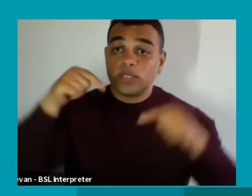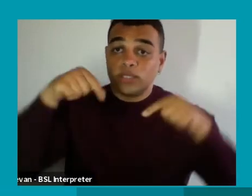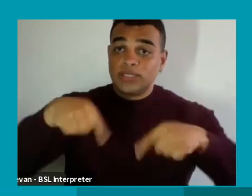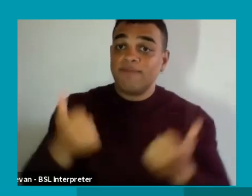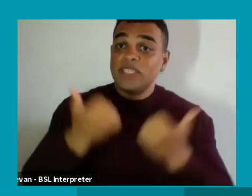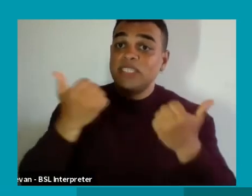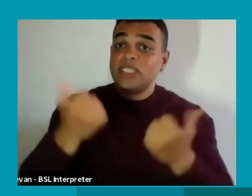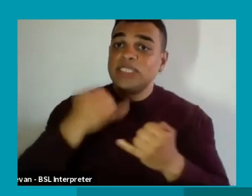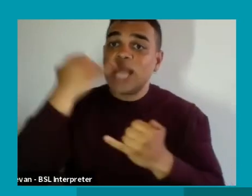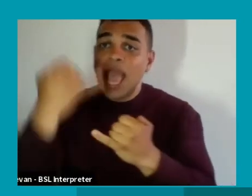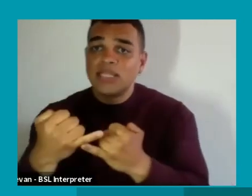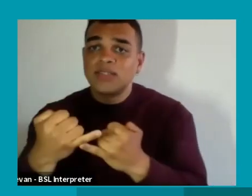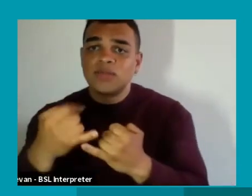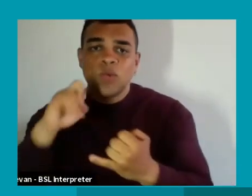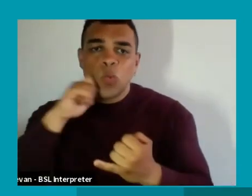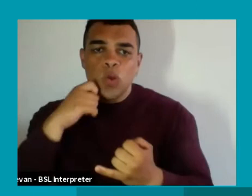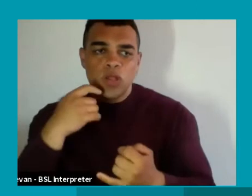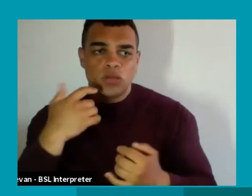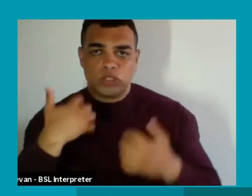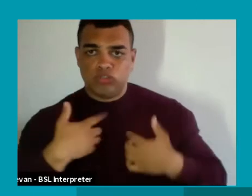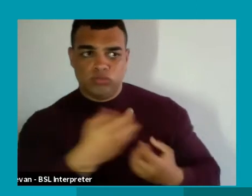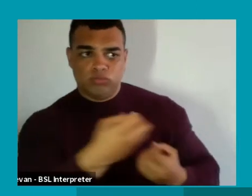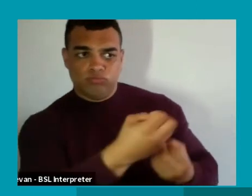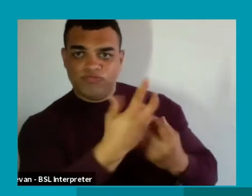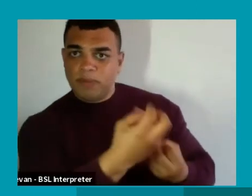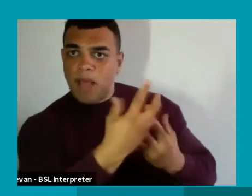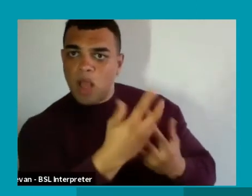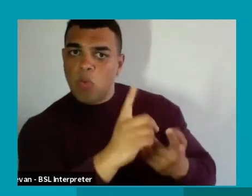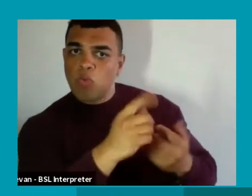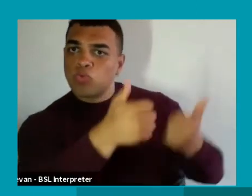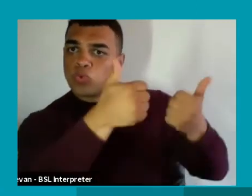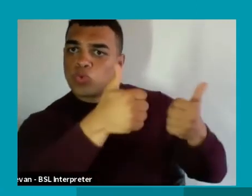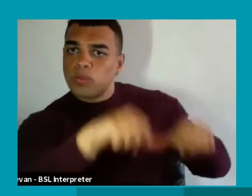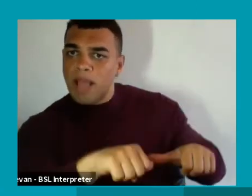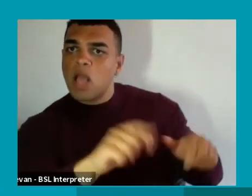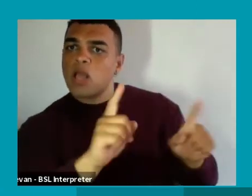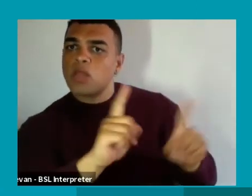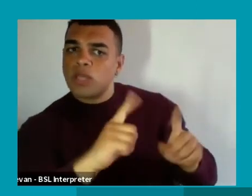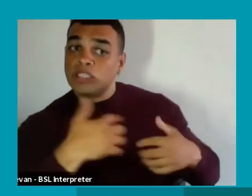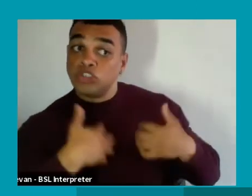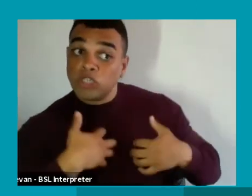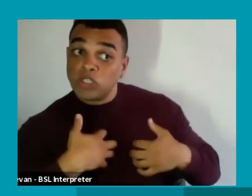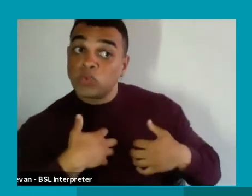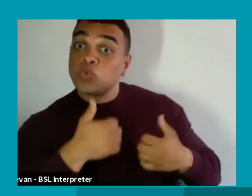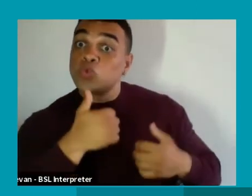we'll skip the poll and but we are really interested in how how. Interesting, you found the session we are about to go to questions and